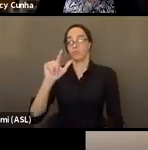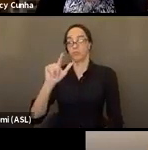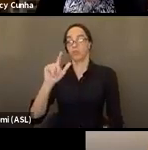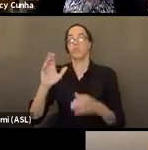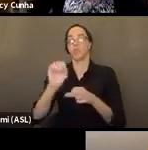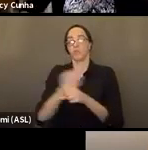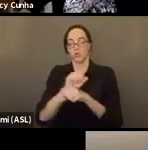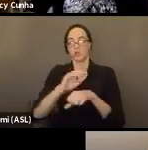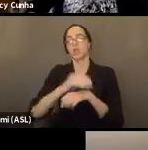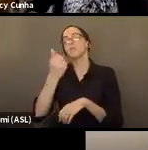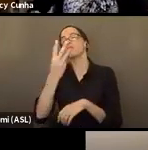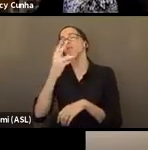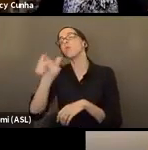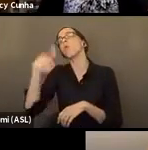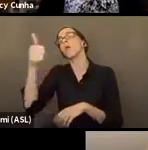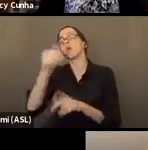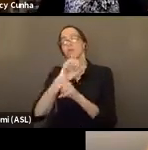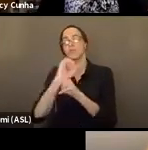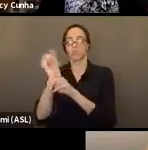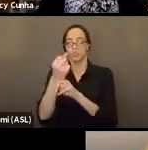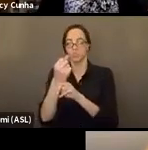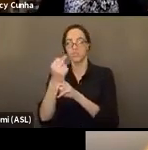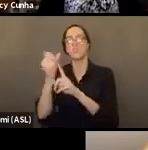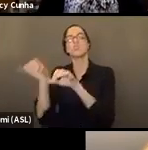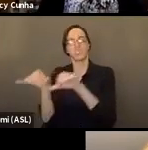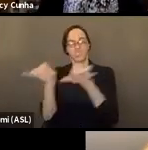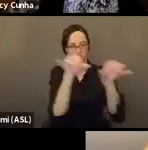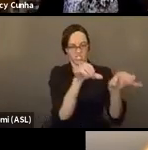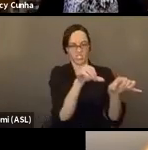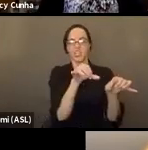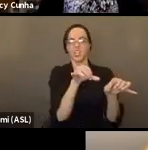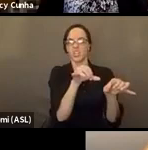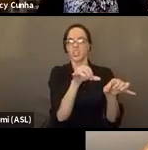those are some of the things that we can do and we'll continue to do